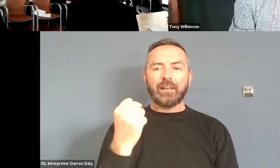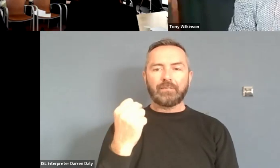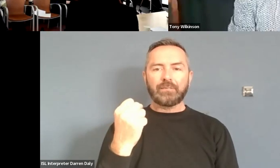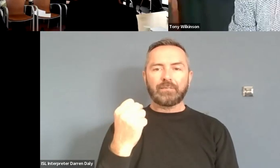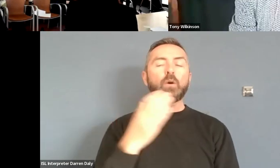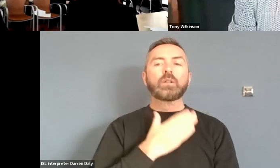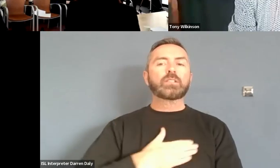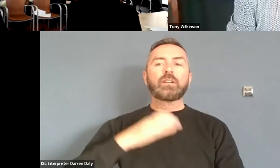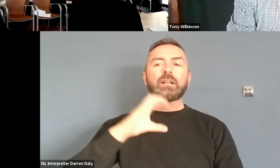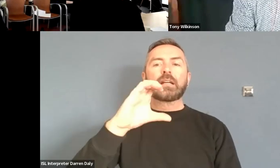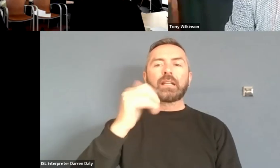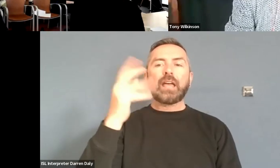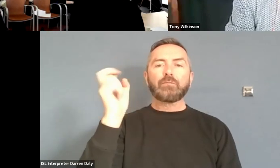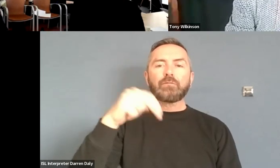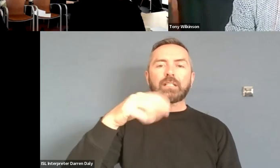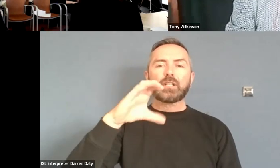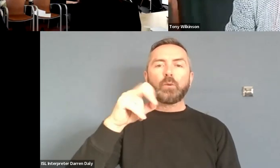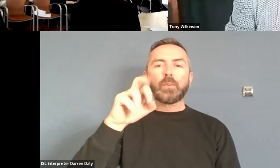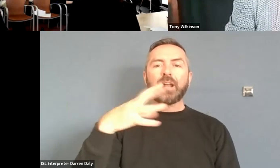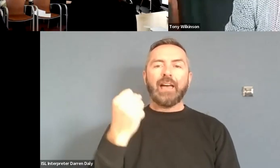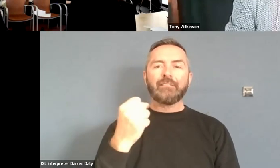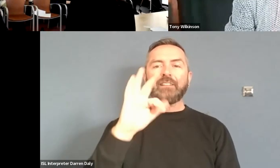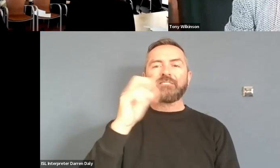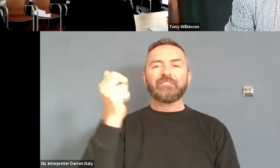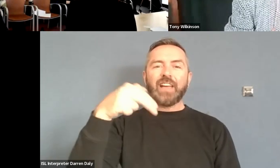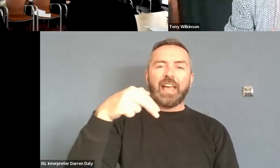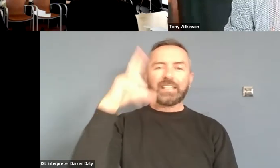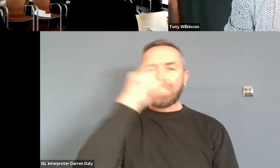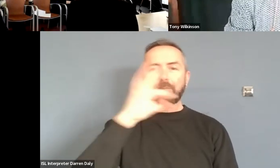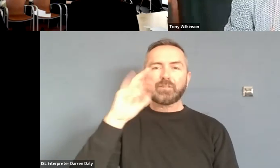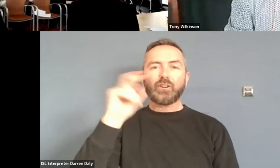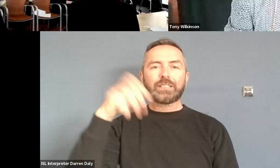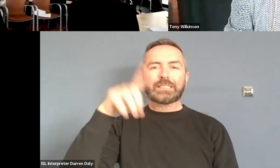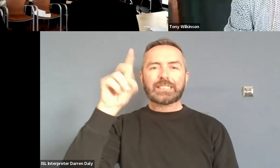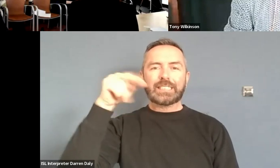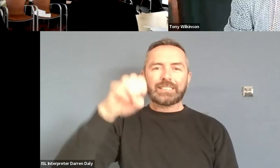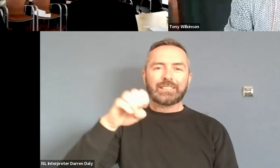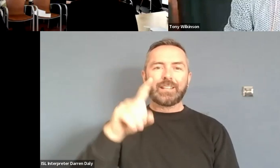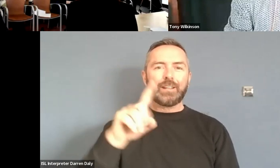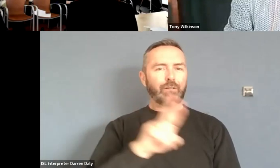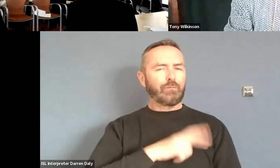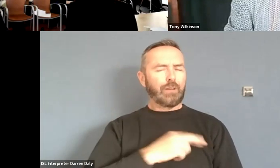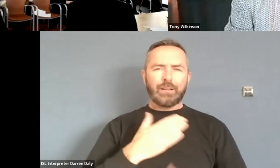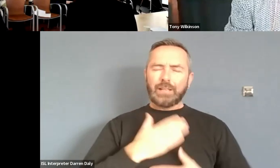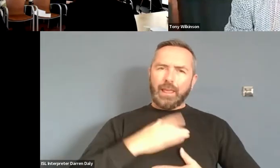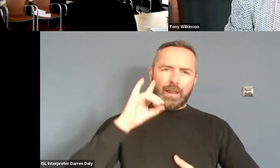Catherine Cooper has a fan called Geraldine who says she's delighted to hear from Catherine and she's a great advocate for Dublin 15 area.